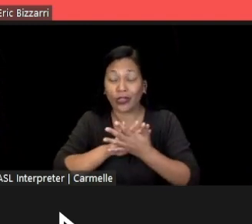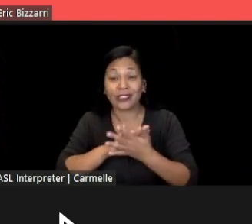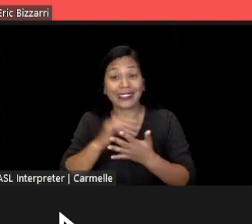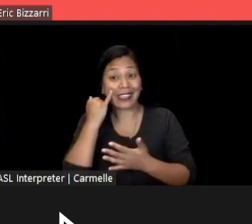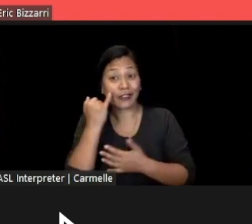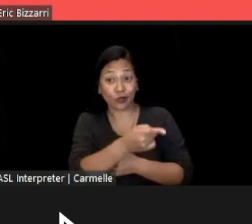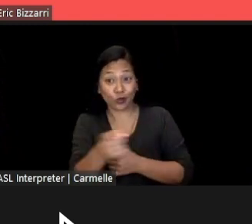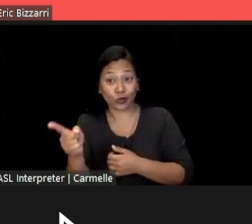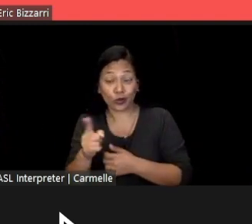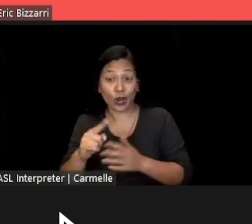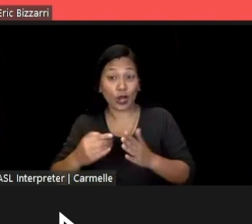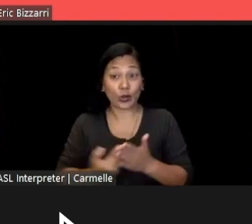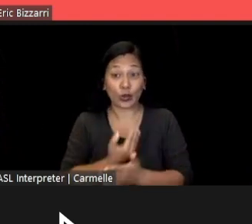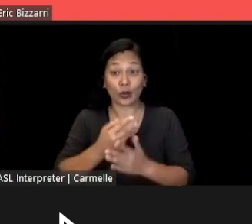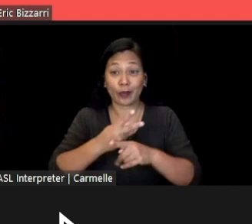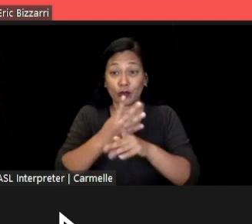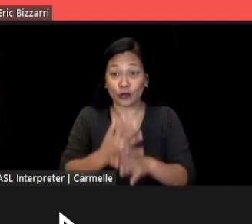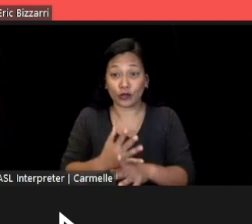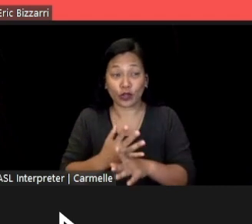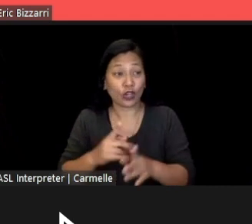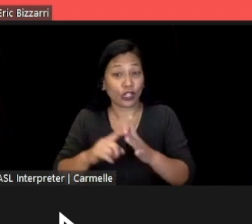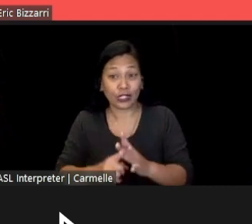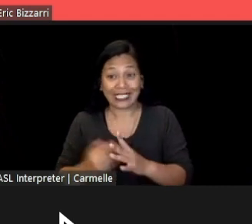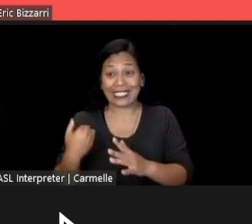that's new, is starting your career, it can be overwhelming.